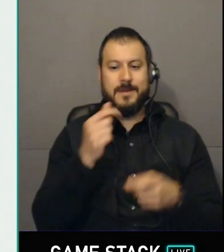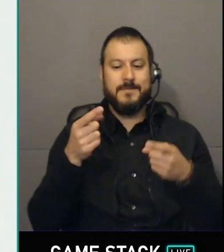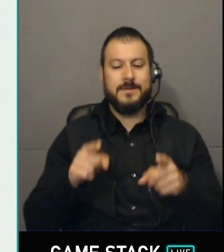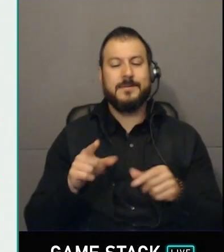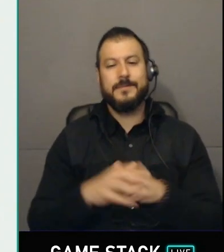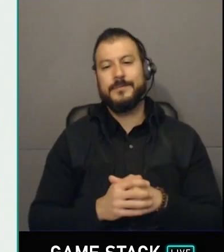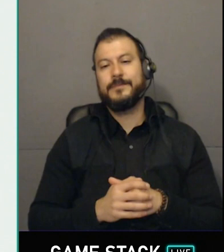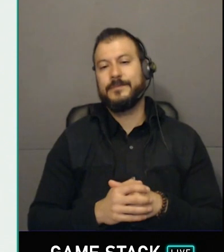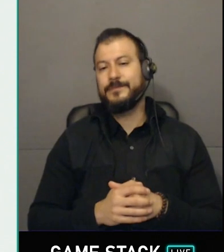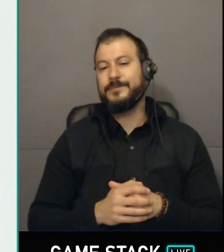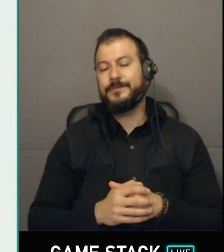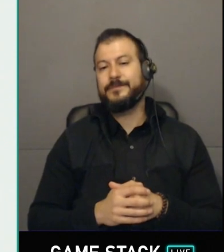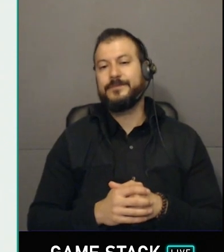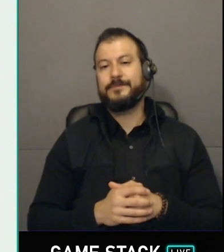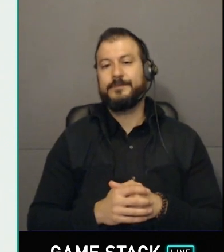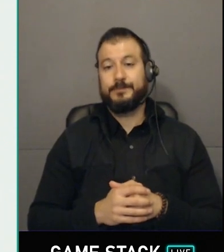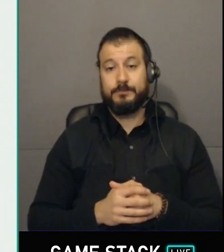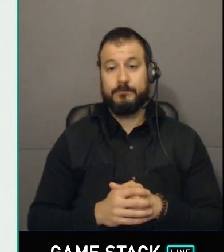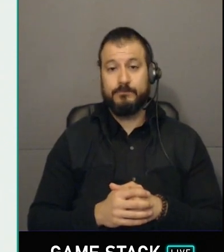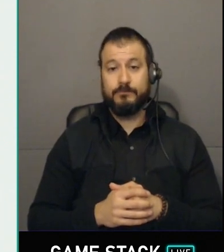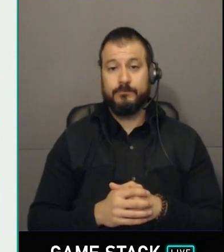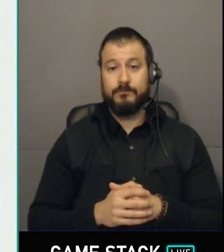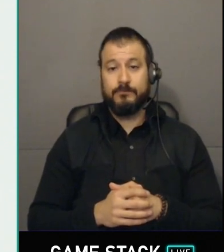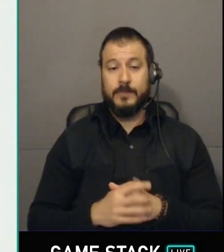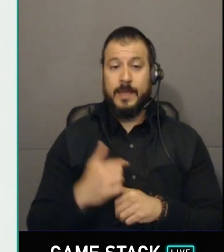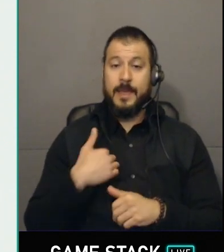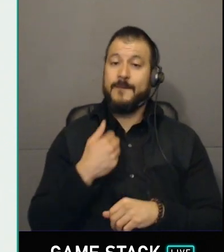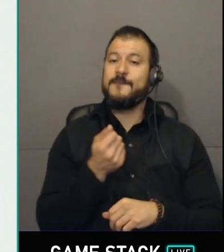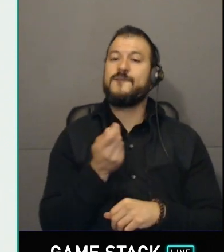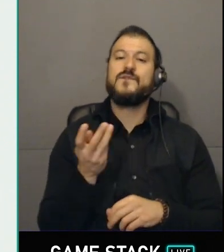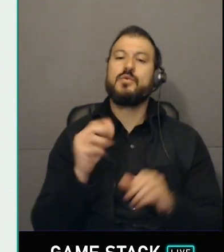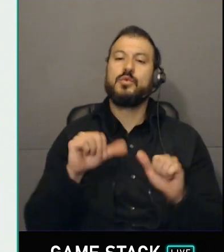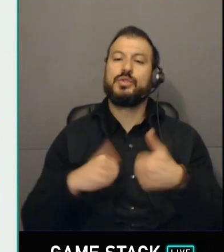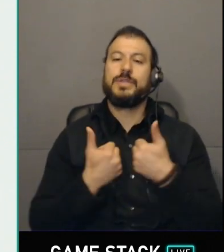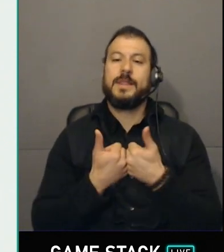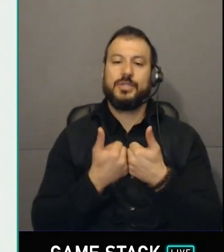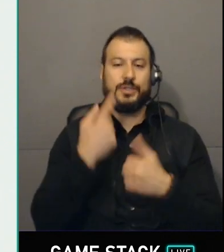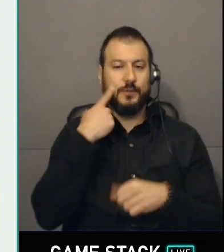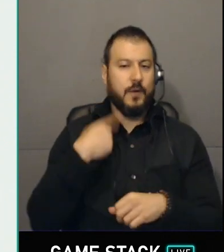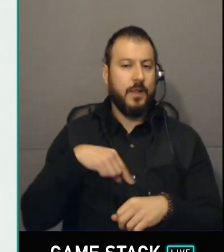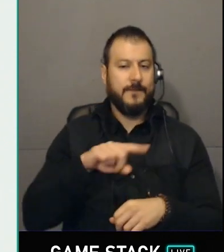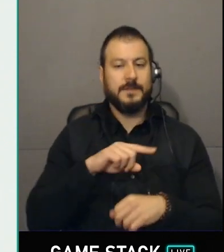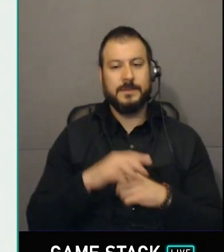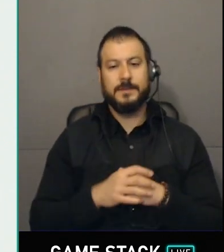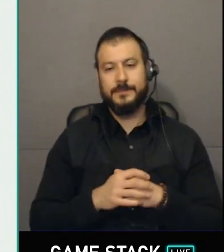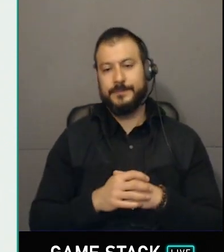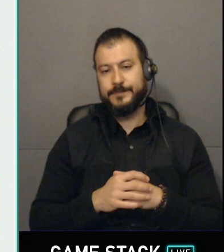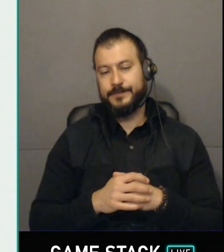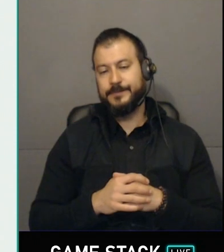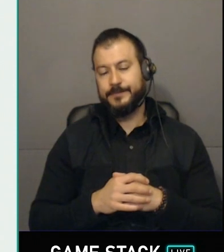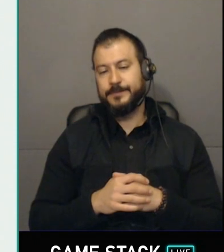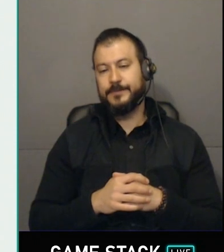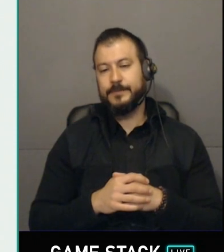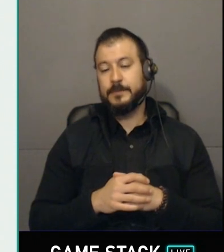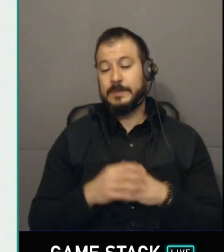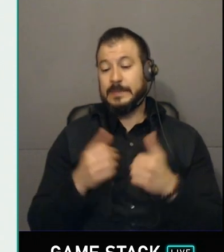So, with that, I have a few challenges for all of us as game developers. For gamers without sight,